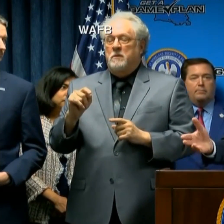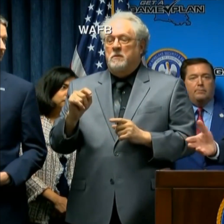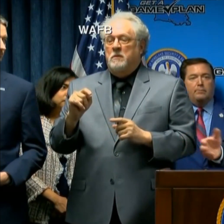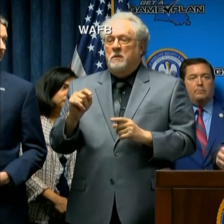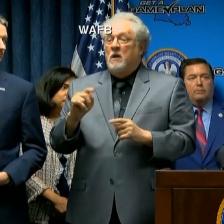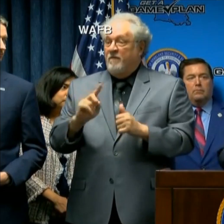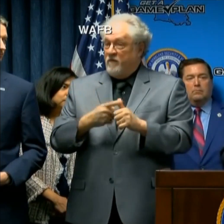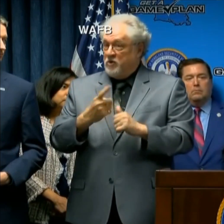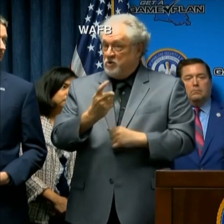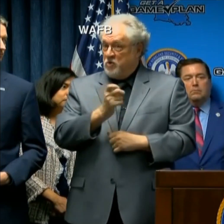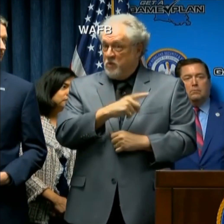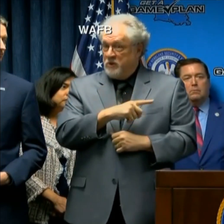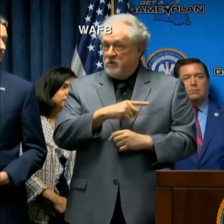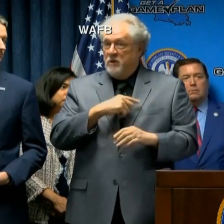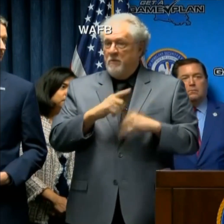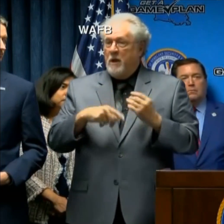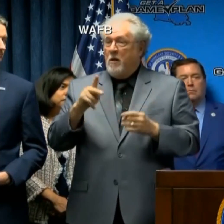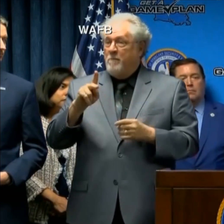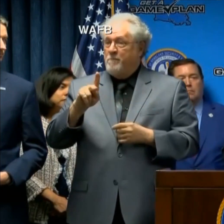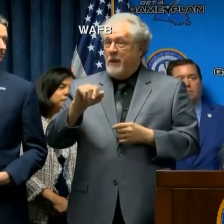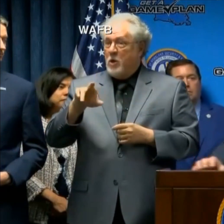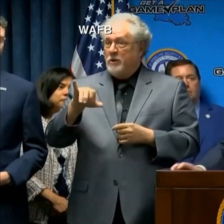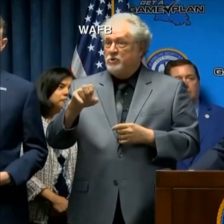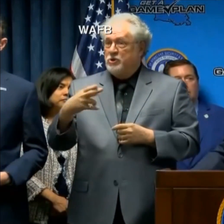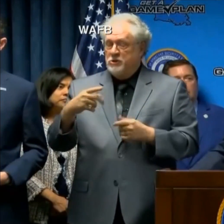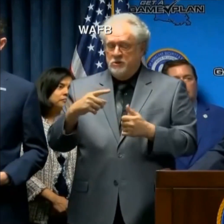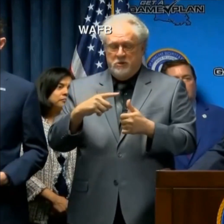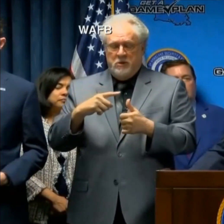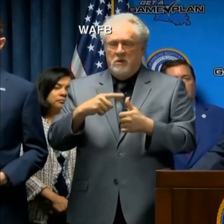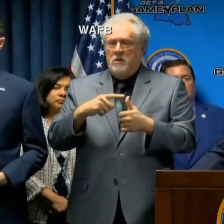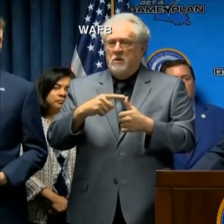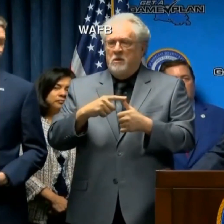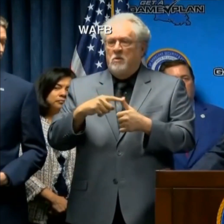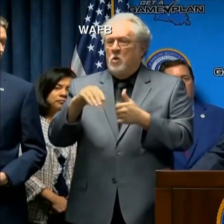first question you asked we're about the parishes so the parishes are Orleans